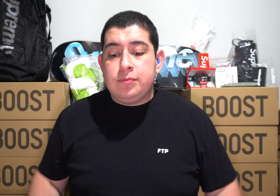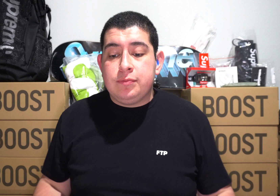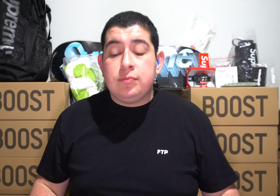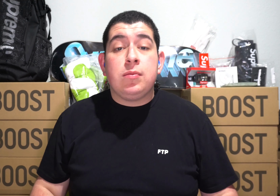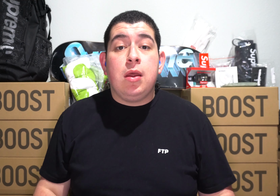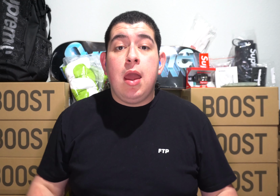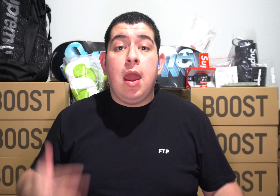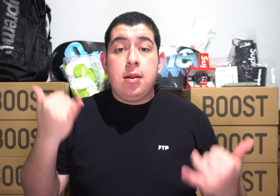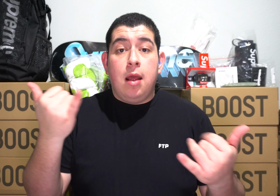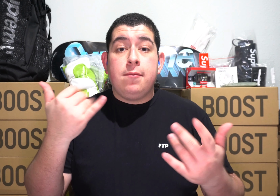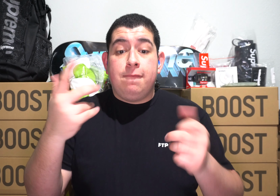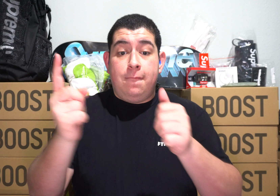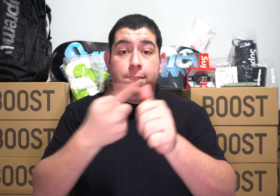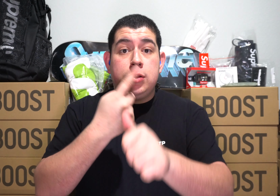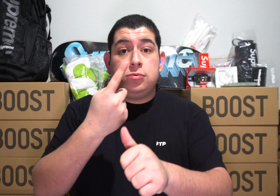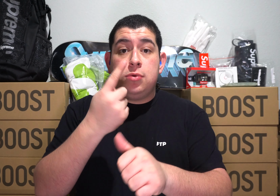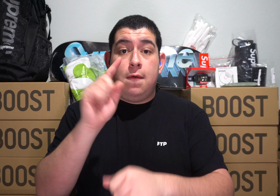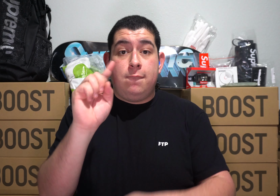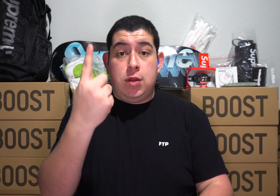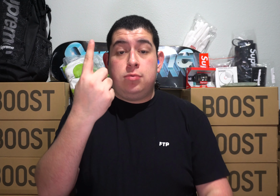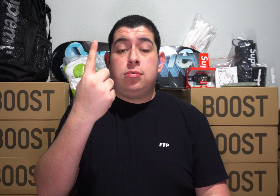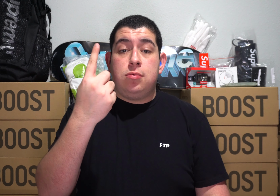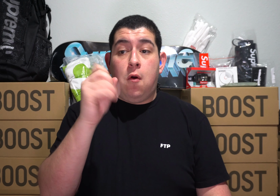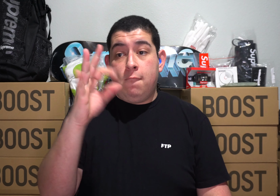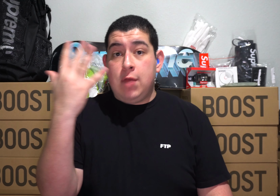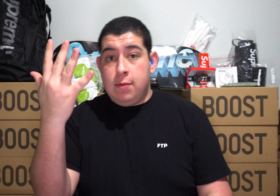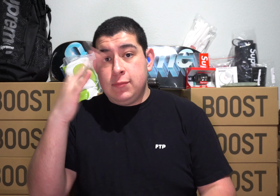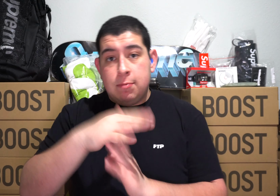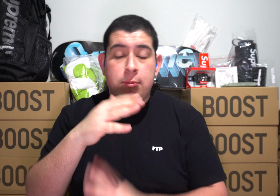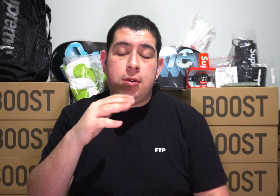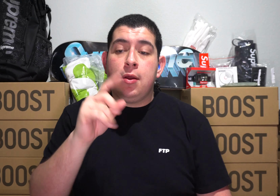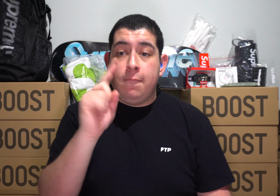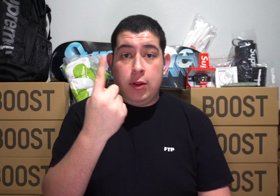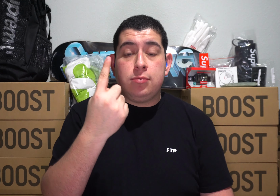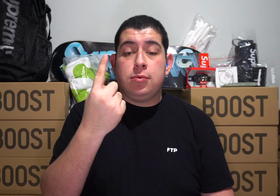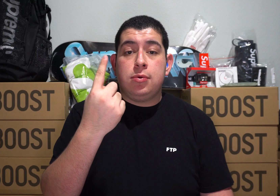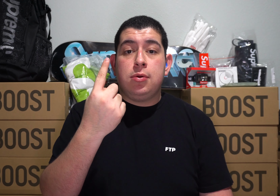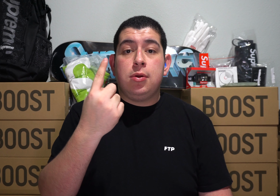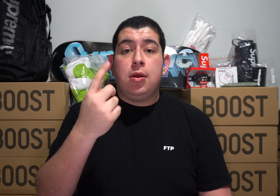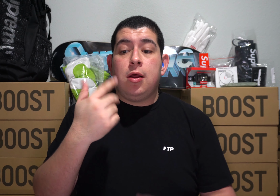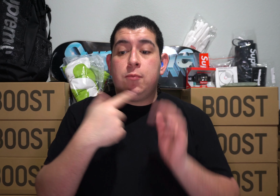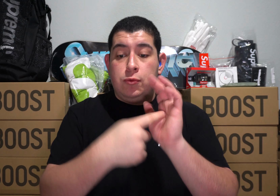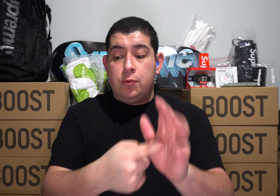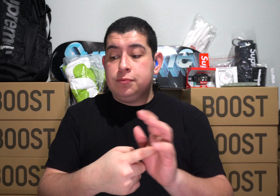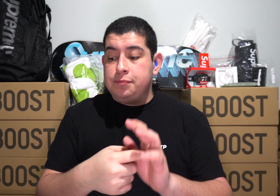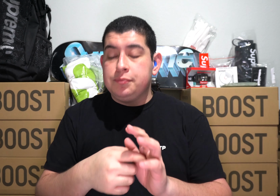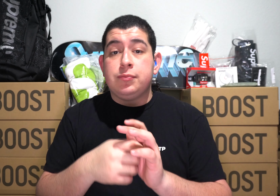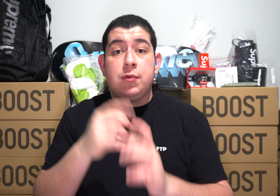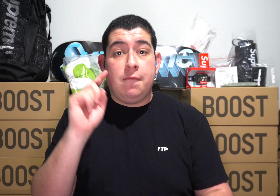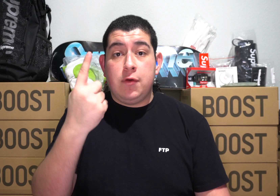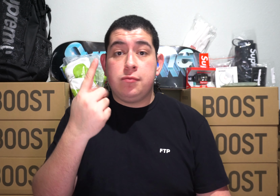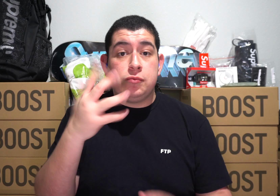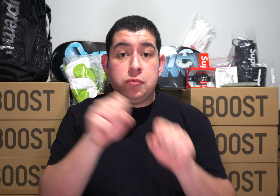Okay now, here is one of 5 top is..